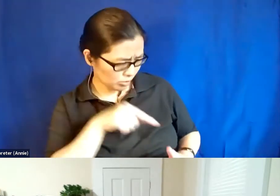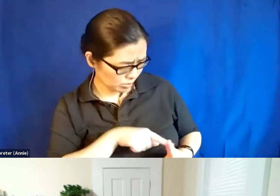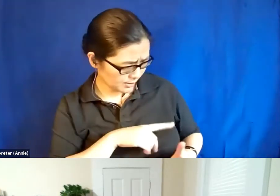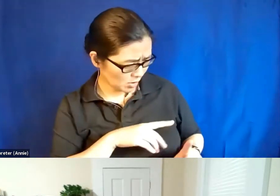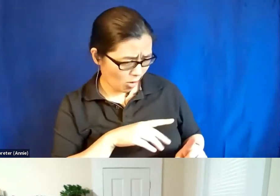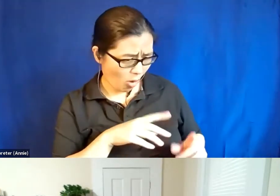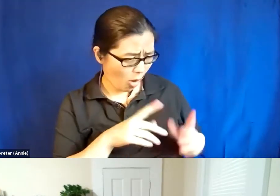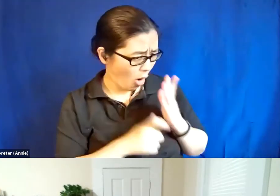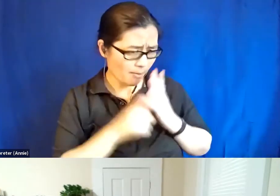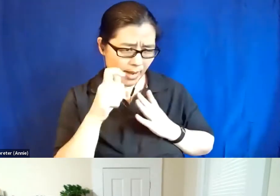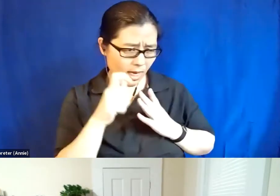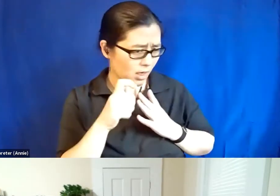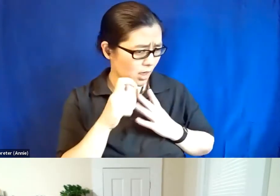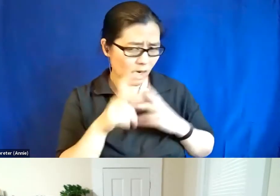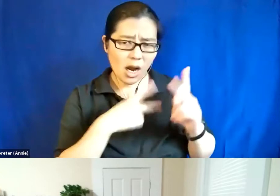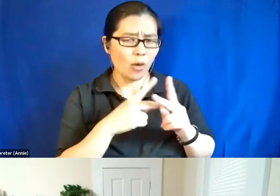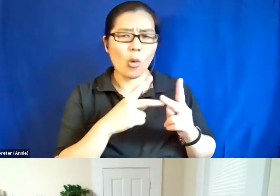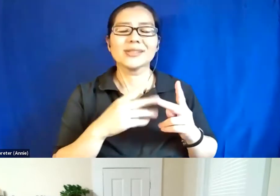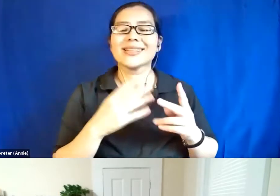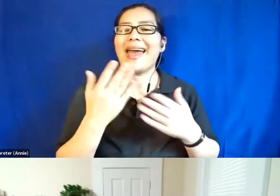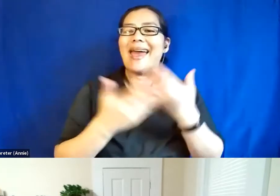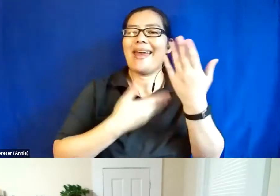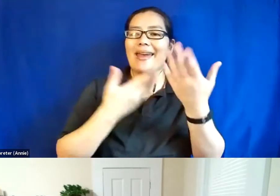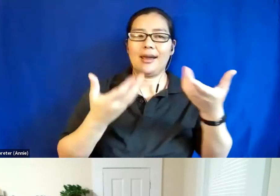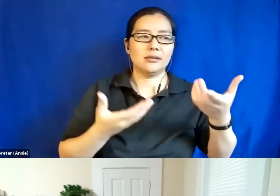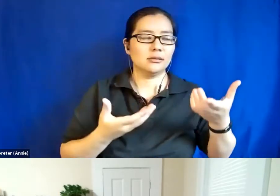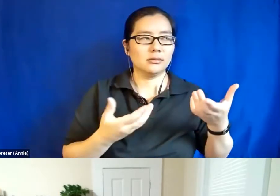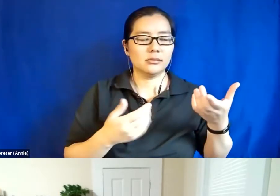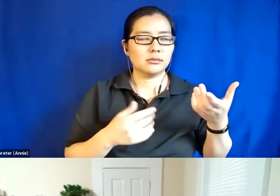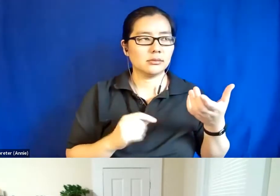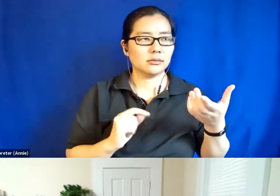or is the translation